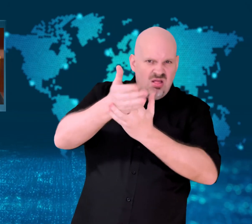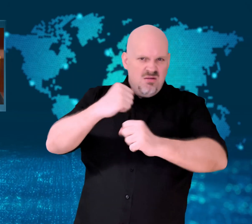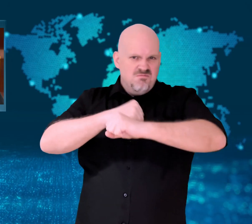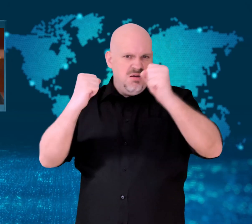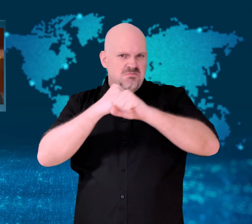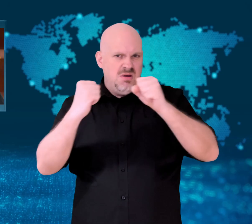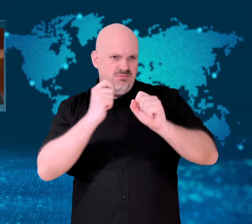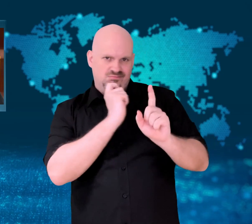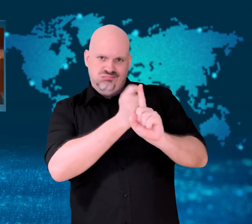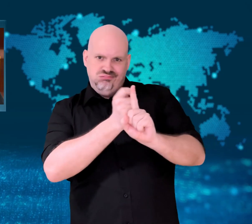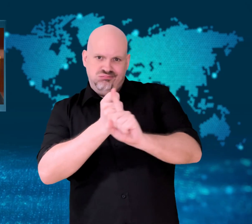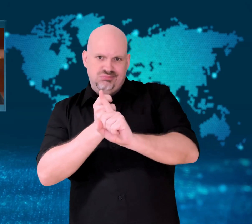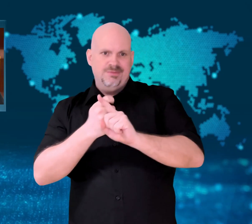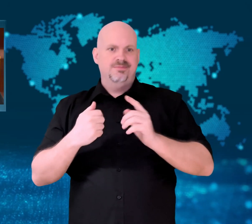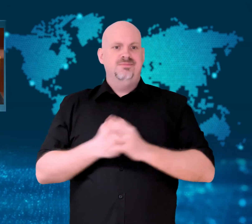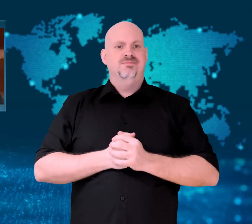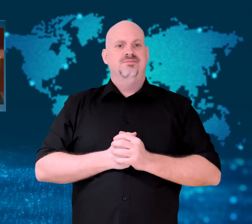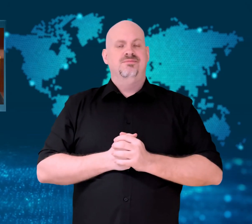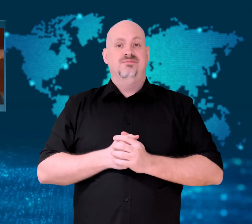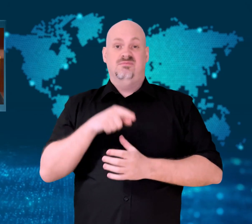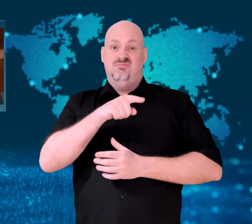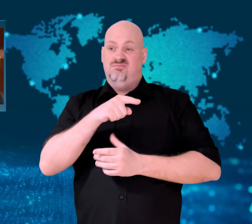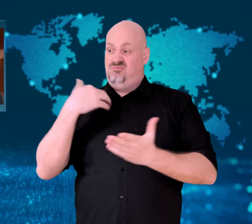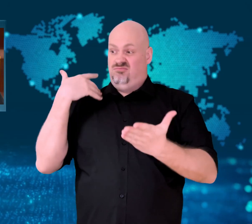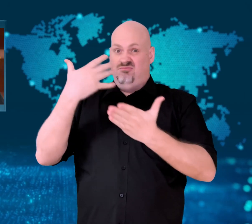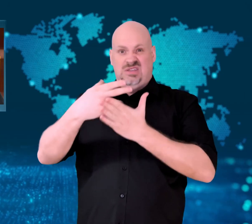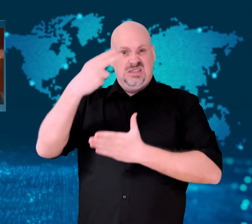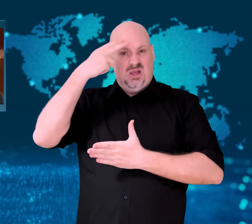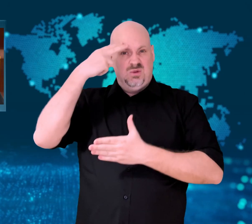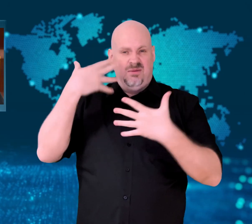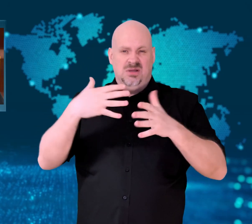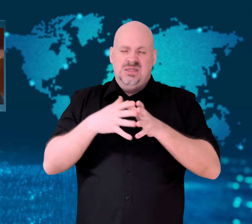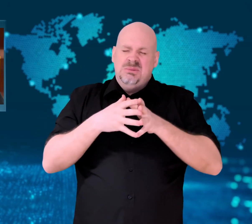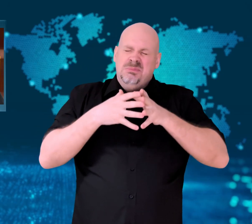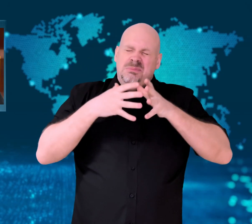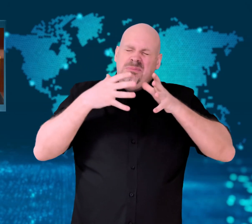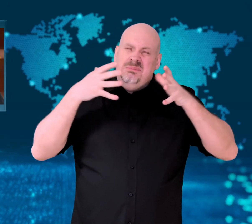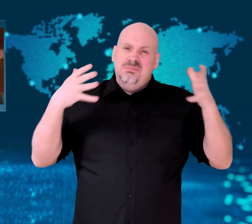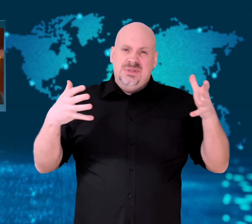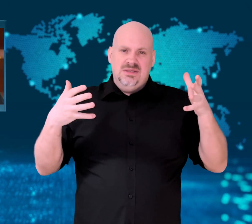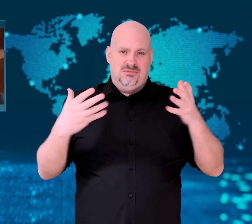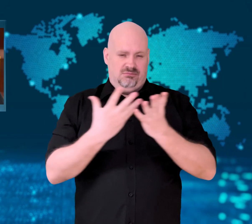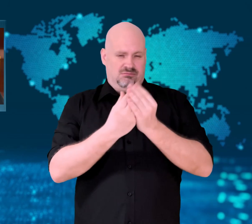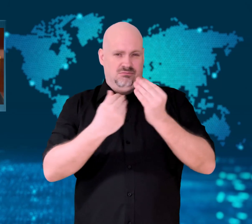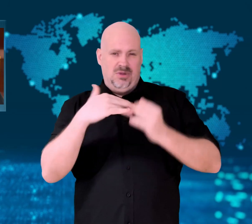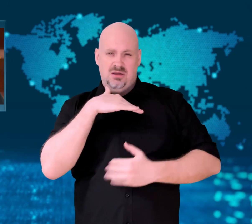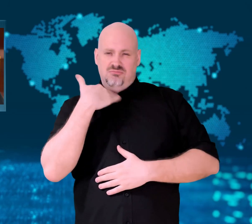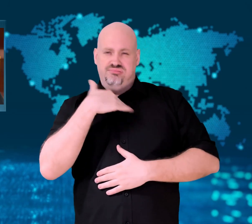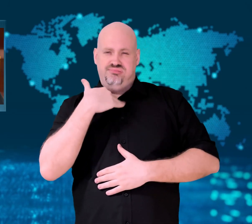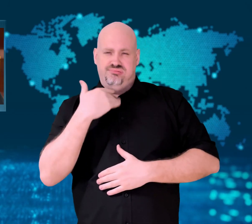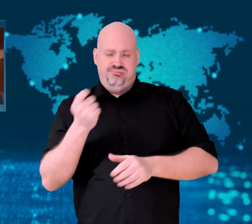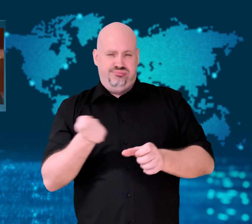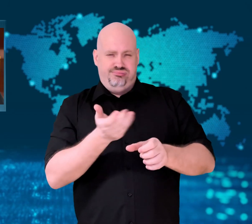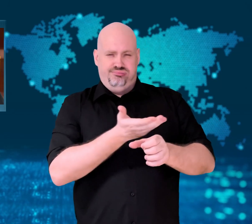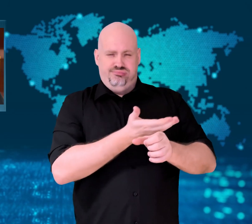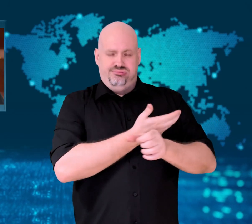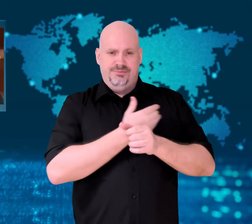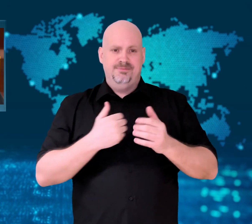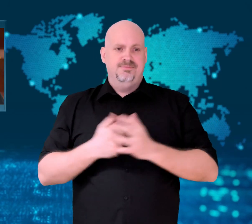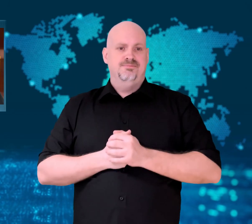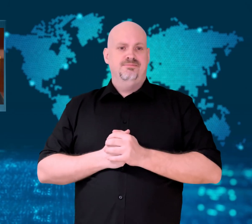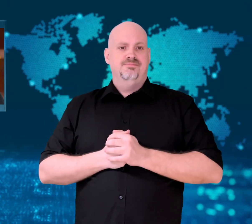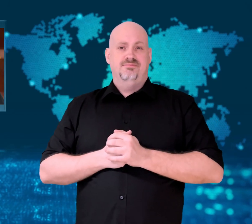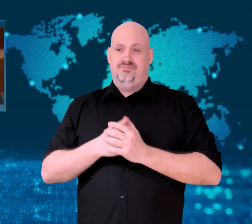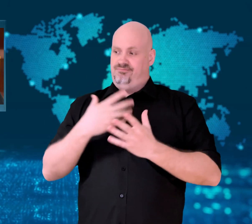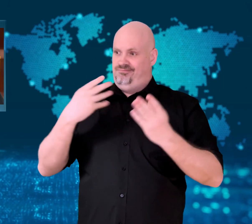This was the largest mass execution held in Saudi Arabia in years.